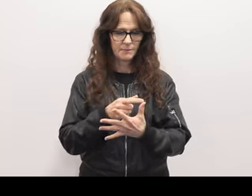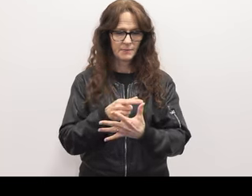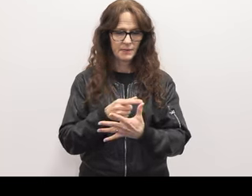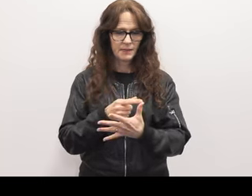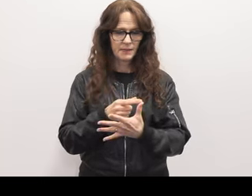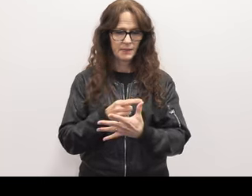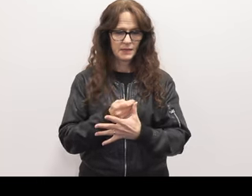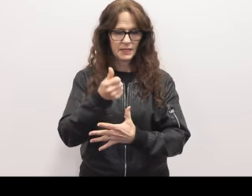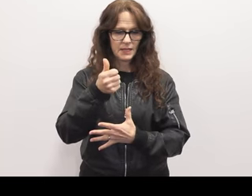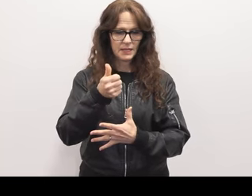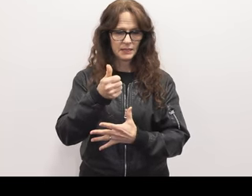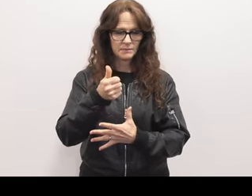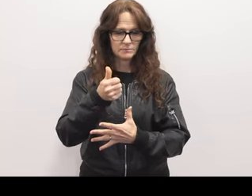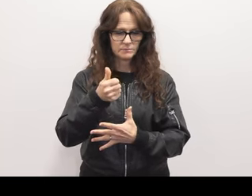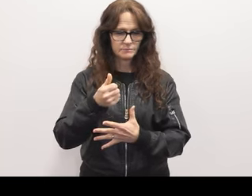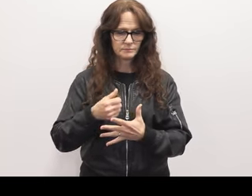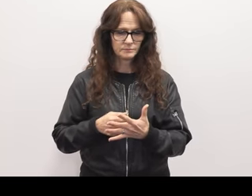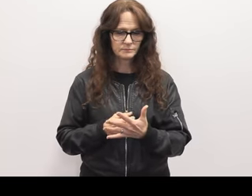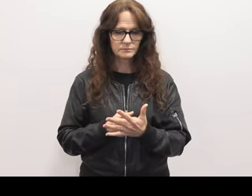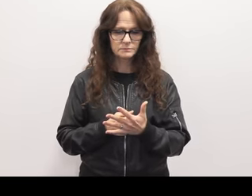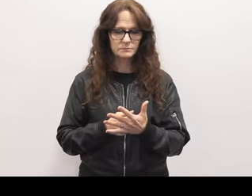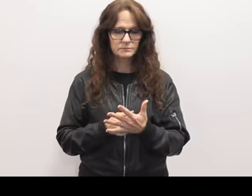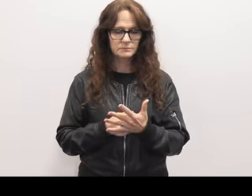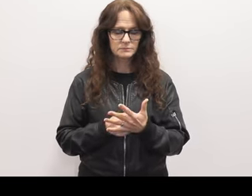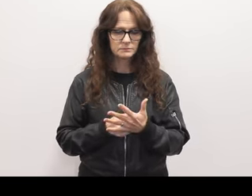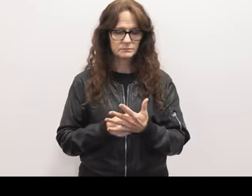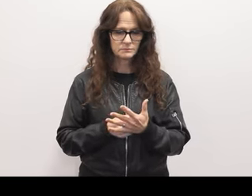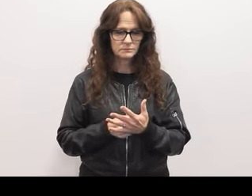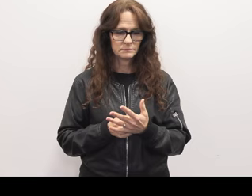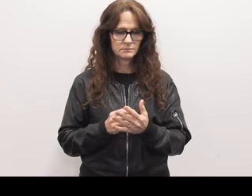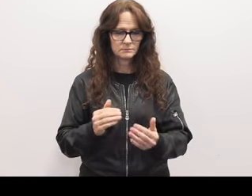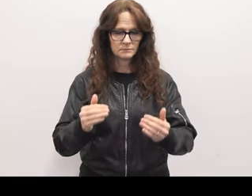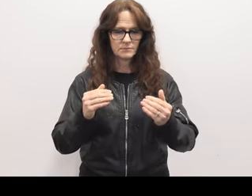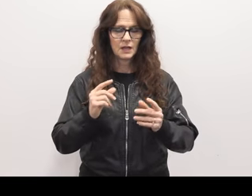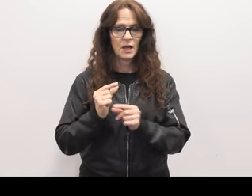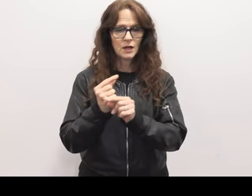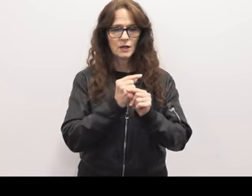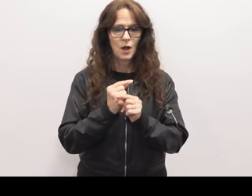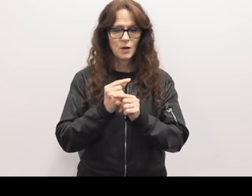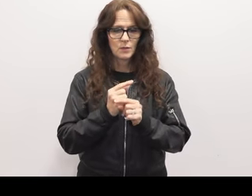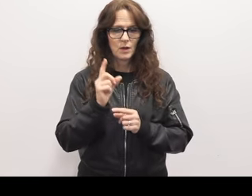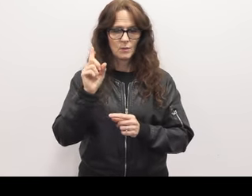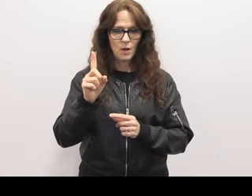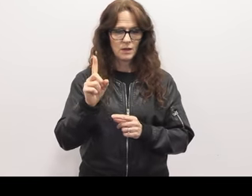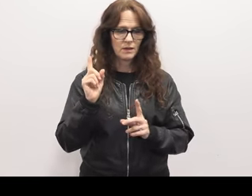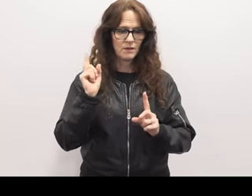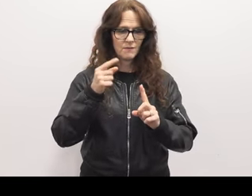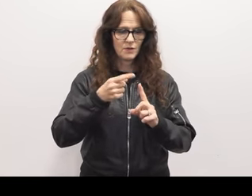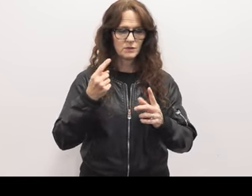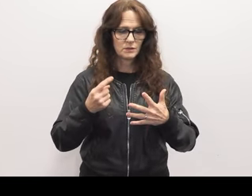[Erik Miller] Delete. [AJ Crabill] All right, guardrail number one, the first bullet.